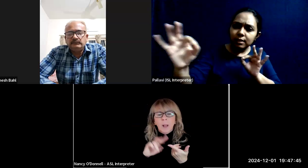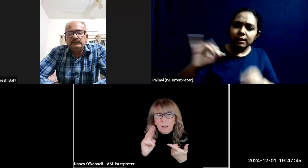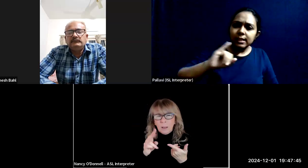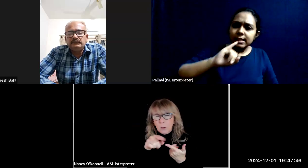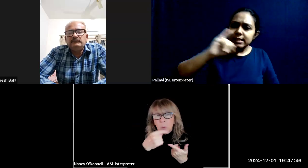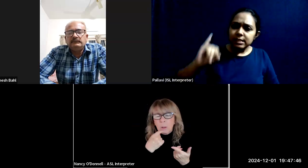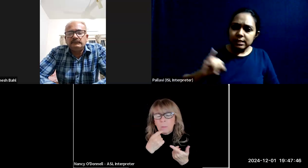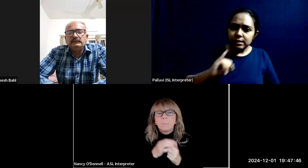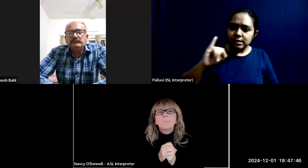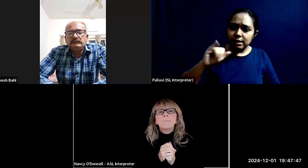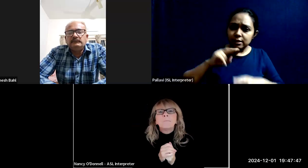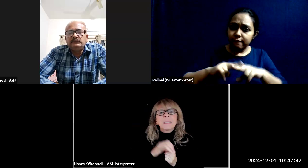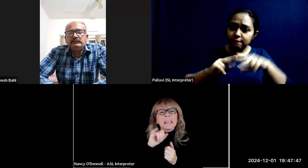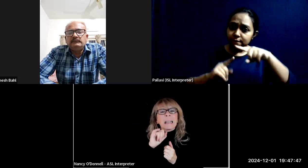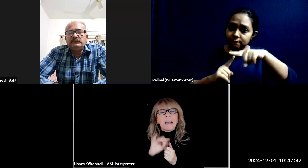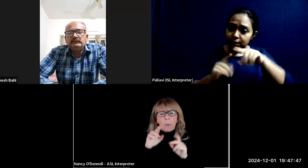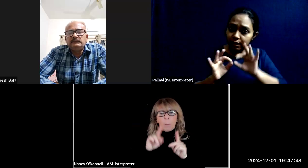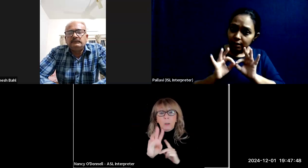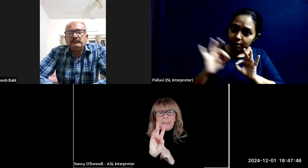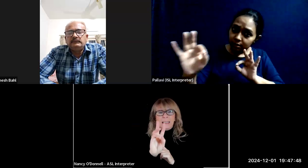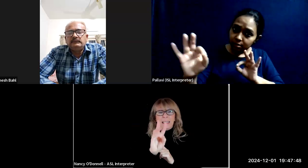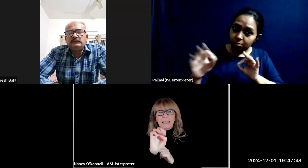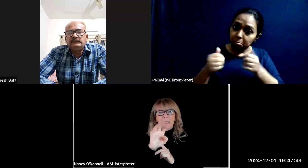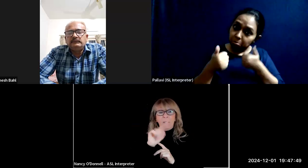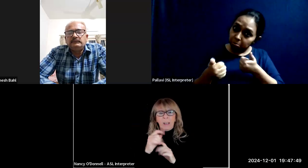Is this six feet, does it also cover